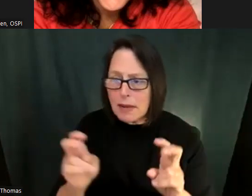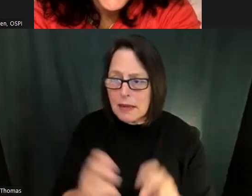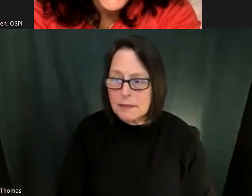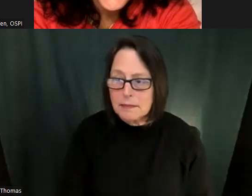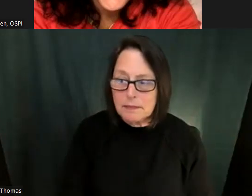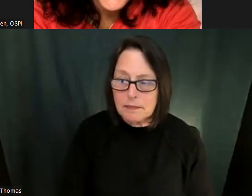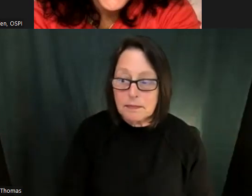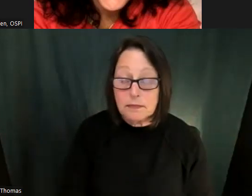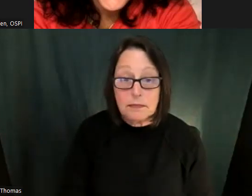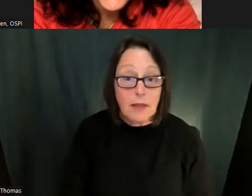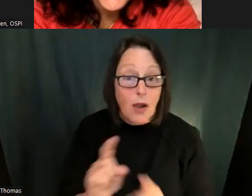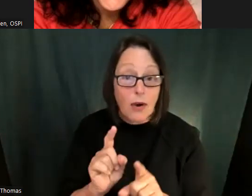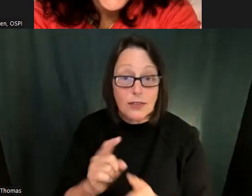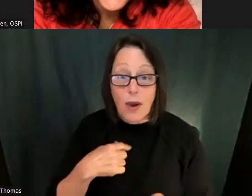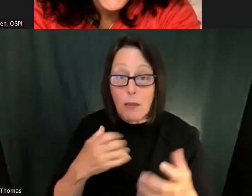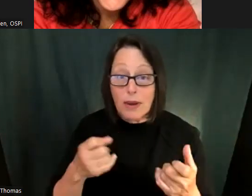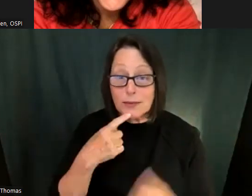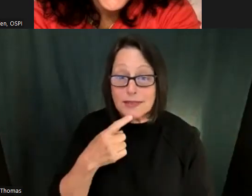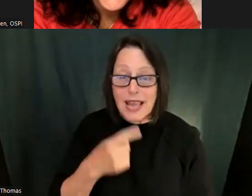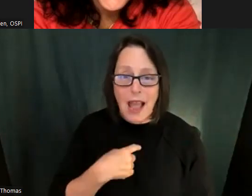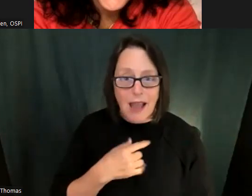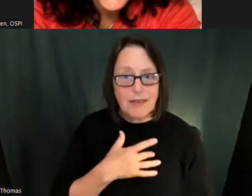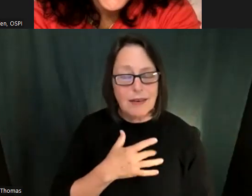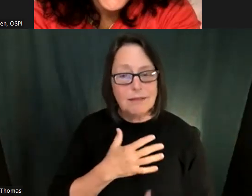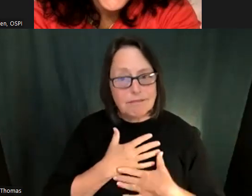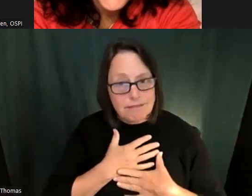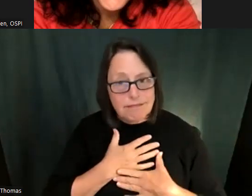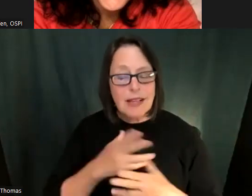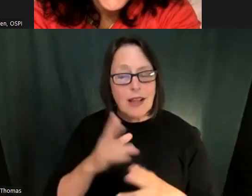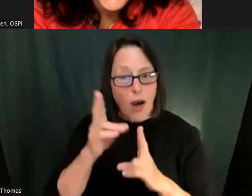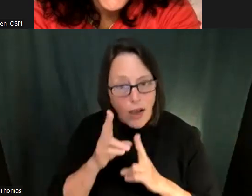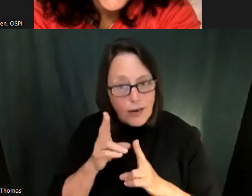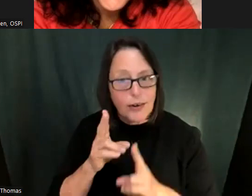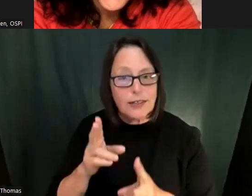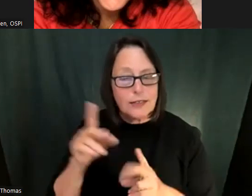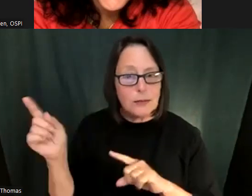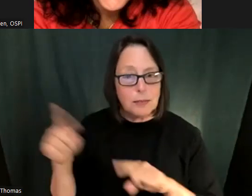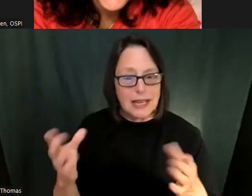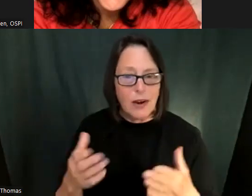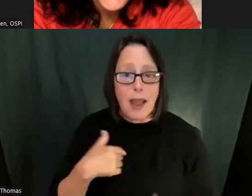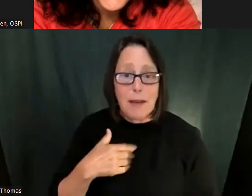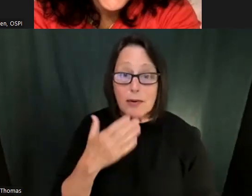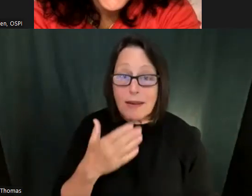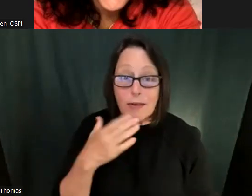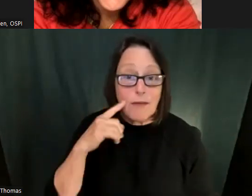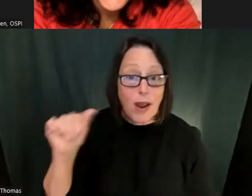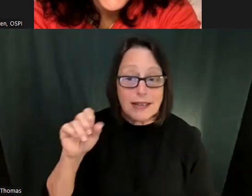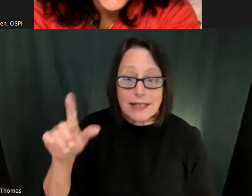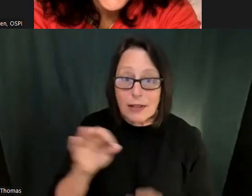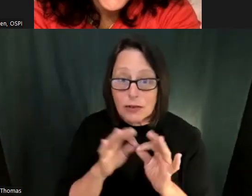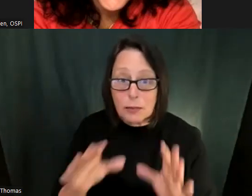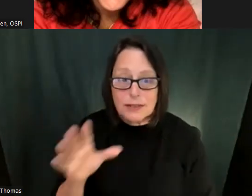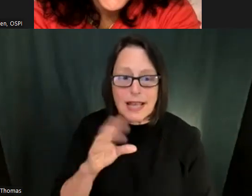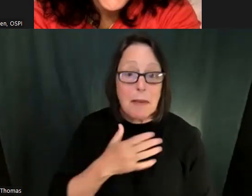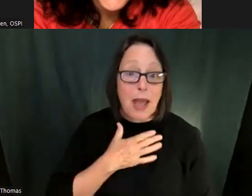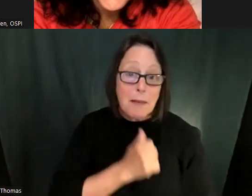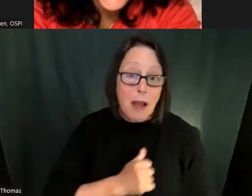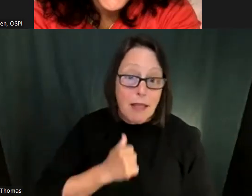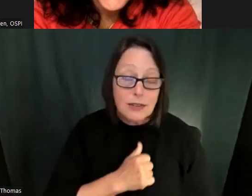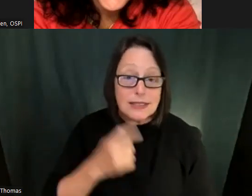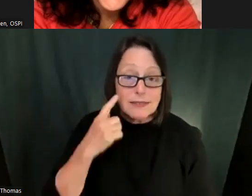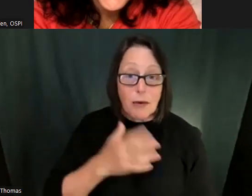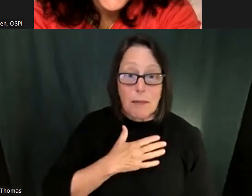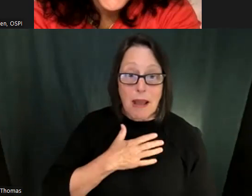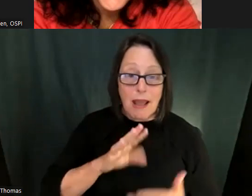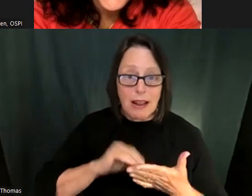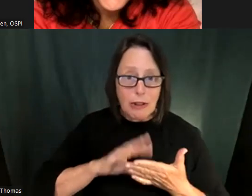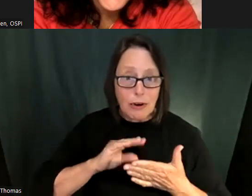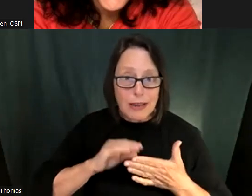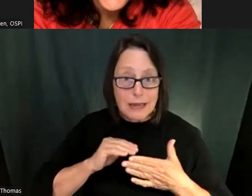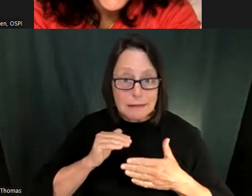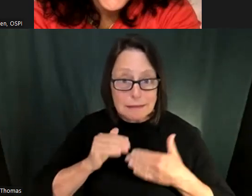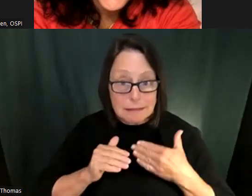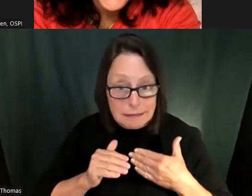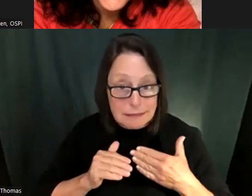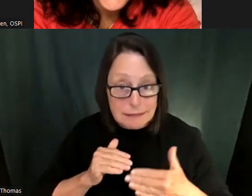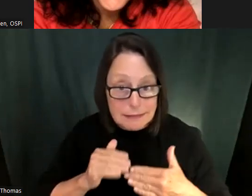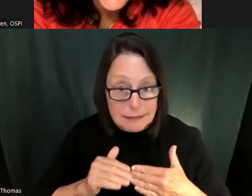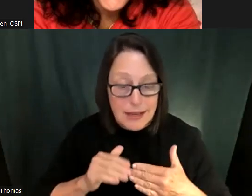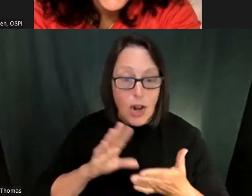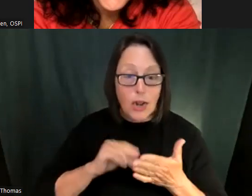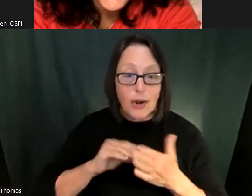To Nick. I really am grateful for the work that you are doing to look at educator well being that is a really important topic.